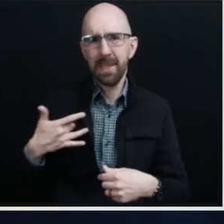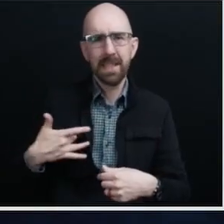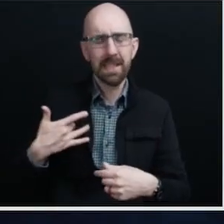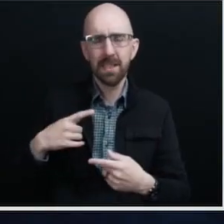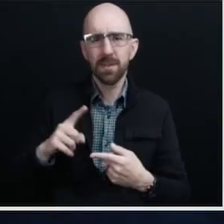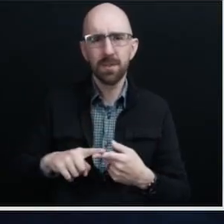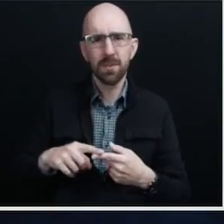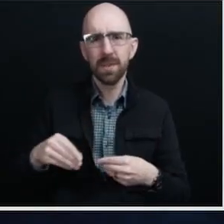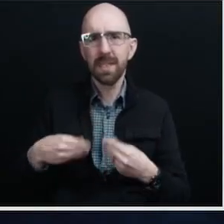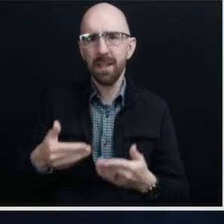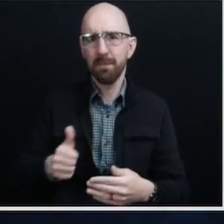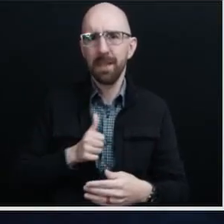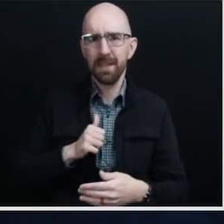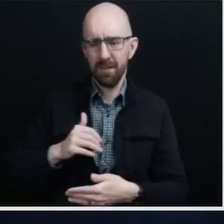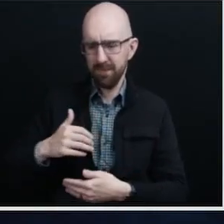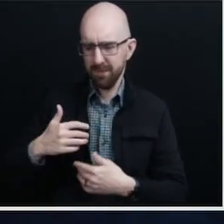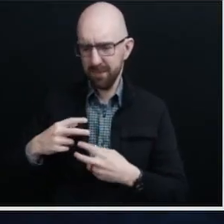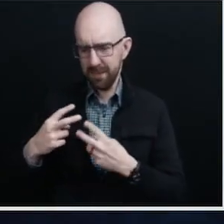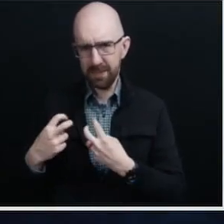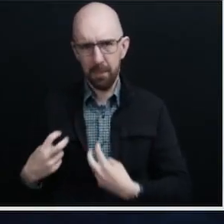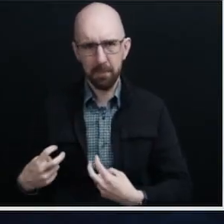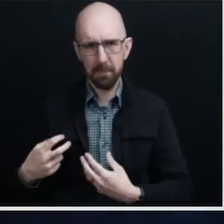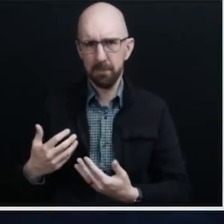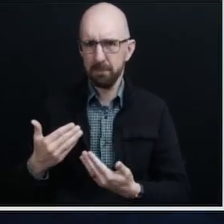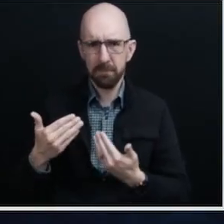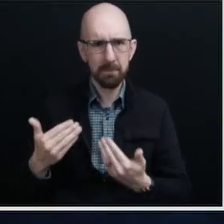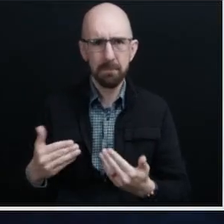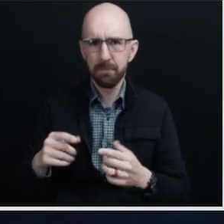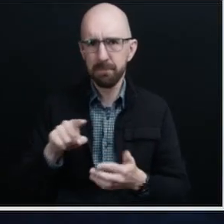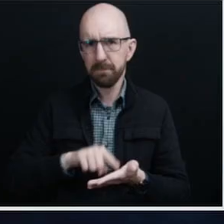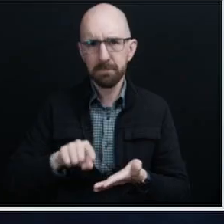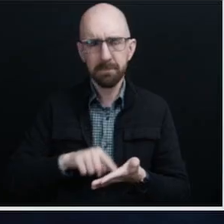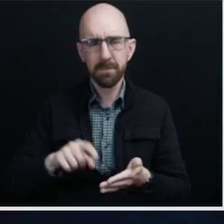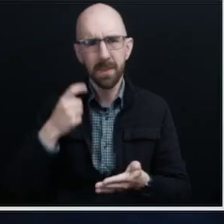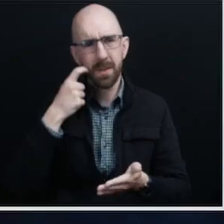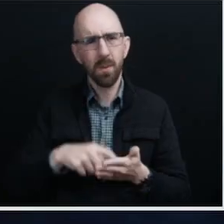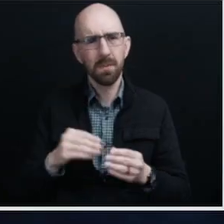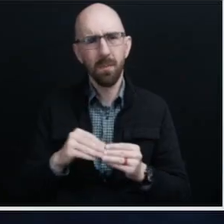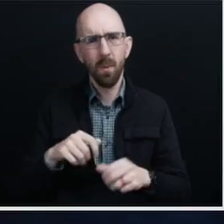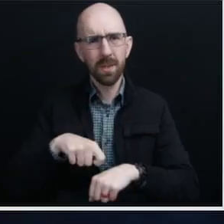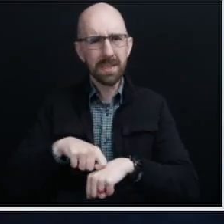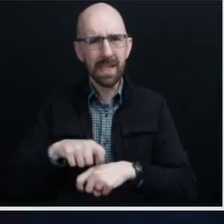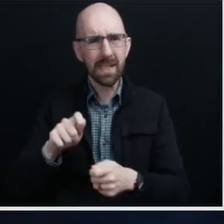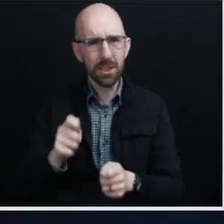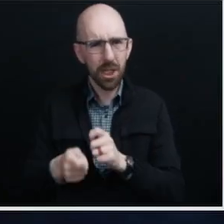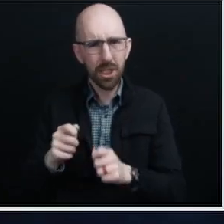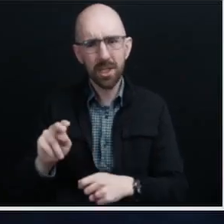self-exam and noticed some other more like skin changes and nipple changes to where I was like,